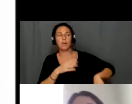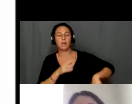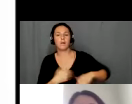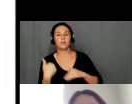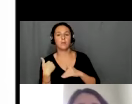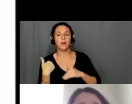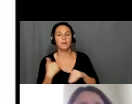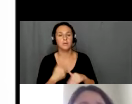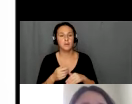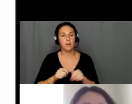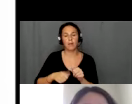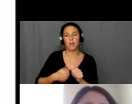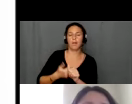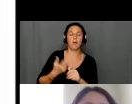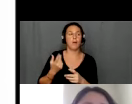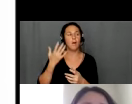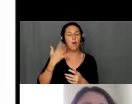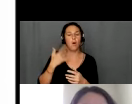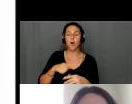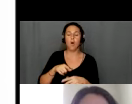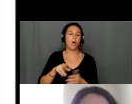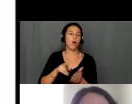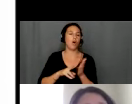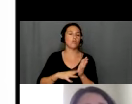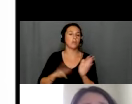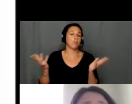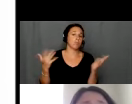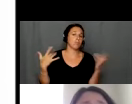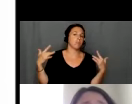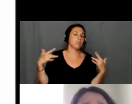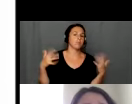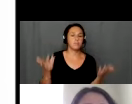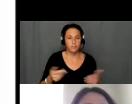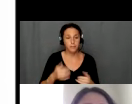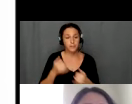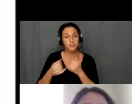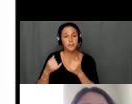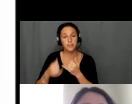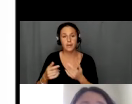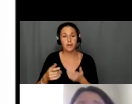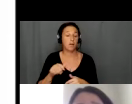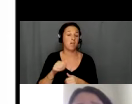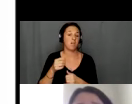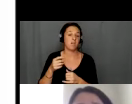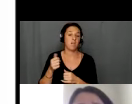contractors. Lastly, other major gaps We also found was that employers